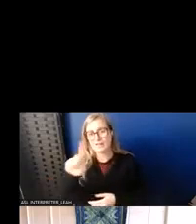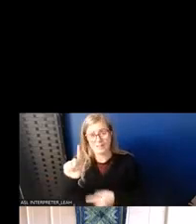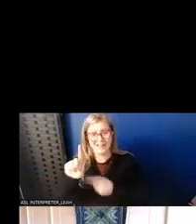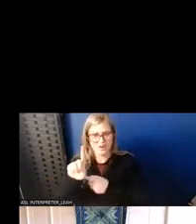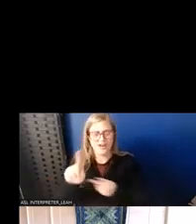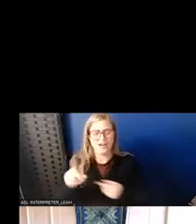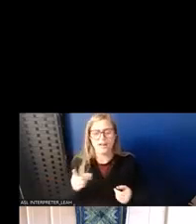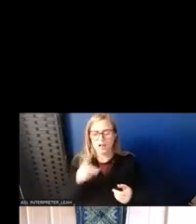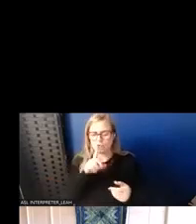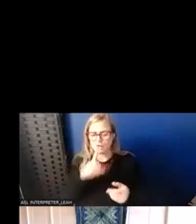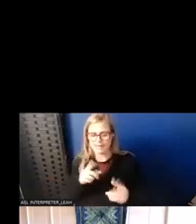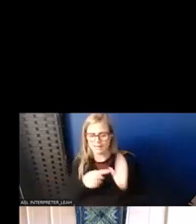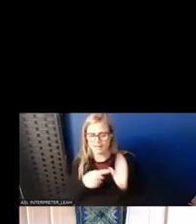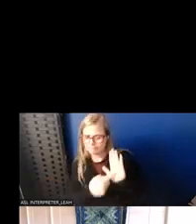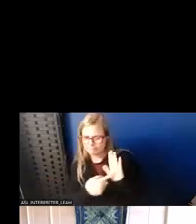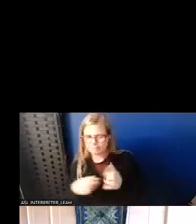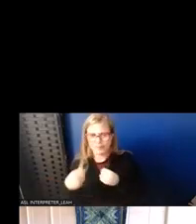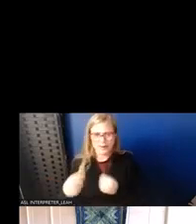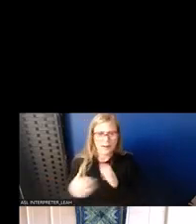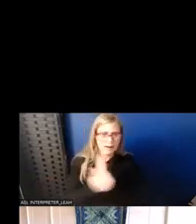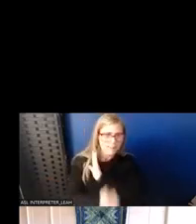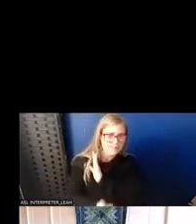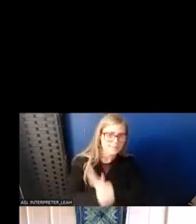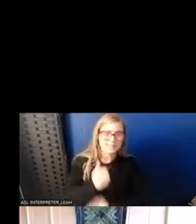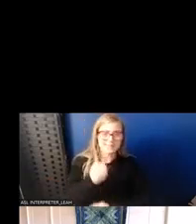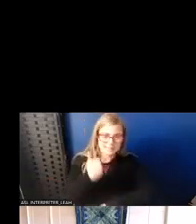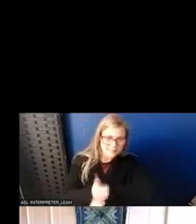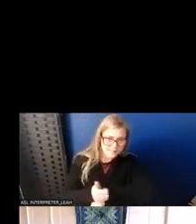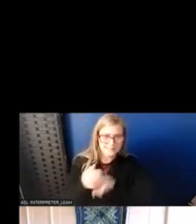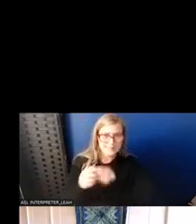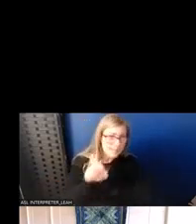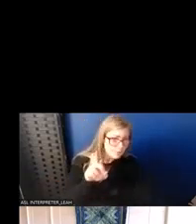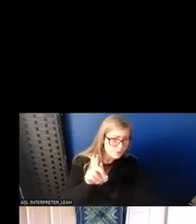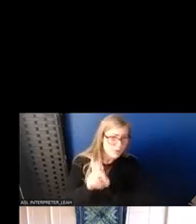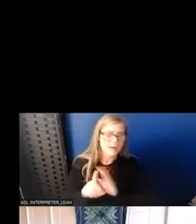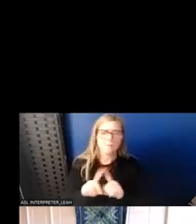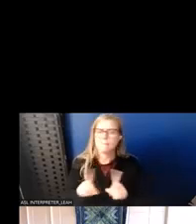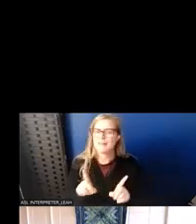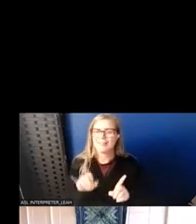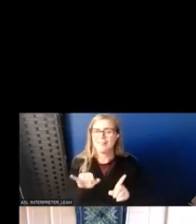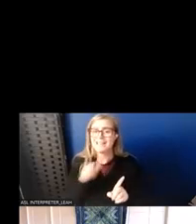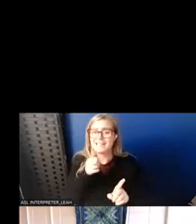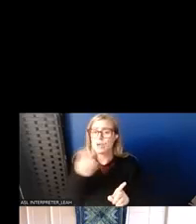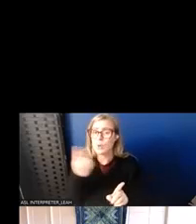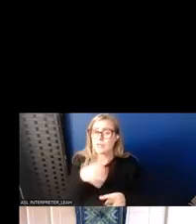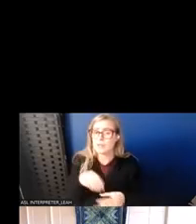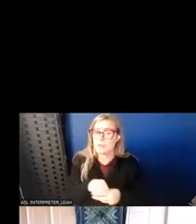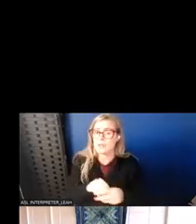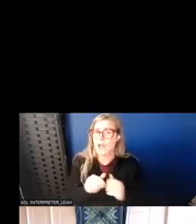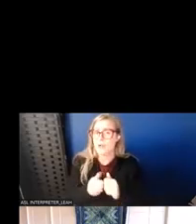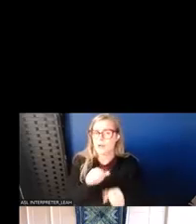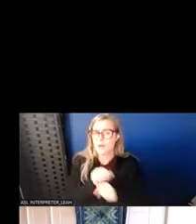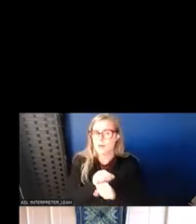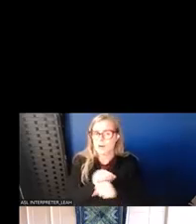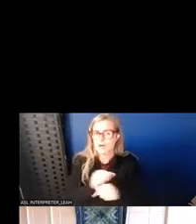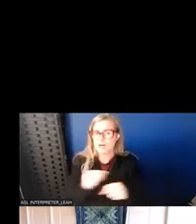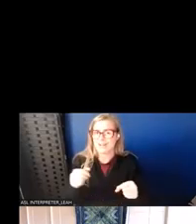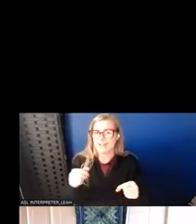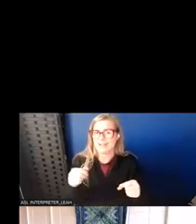But those competencies didn't always include how do we work across fields. Next slide.